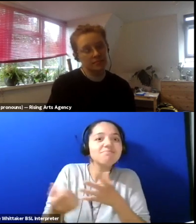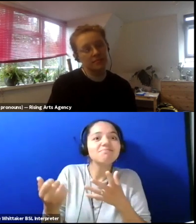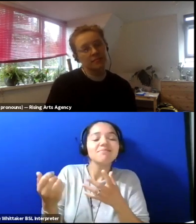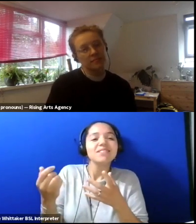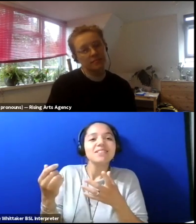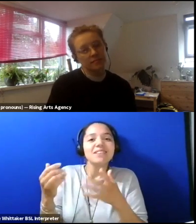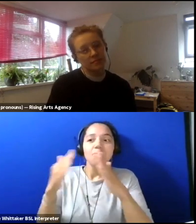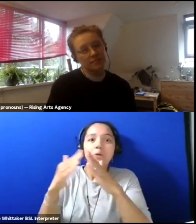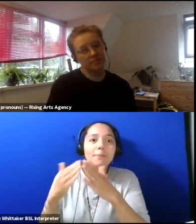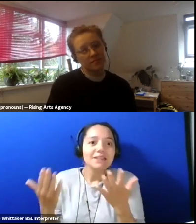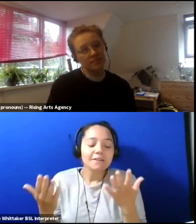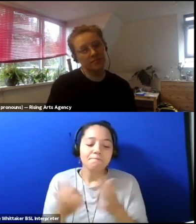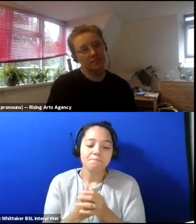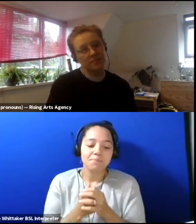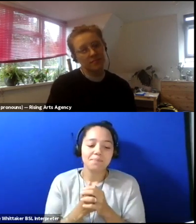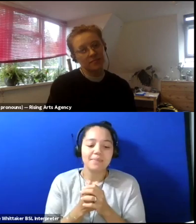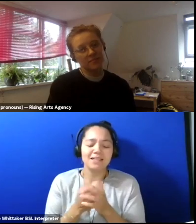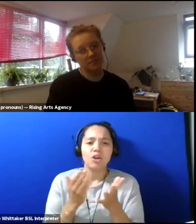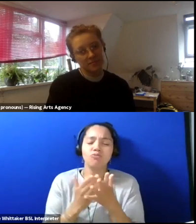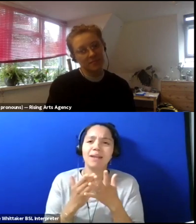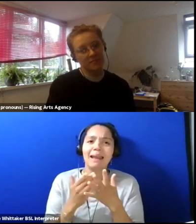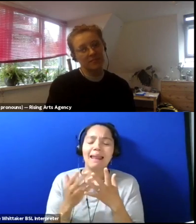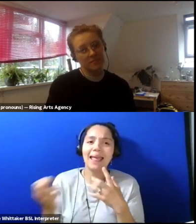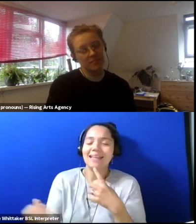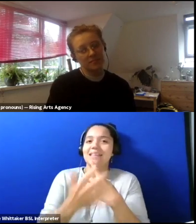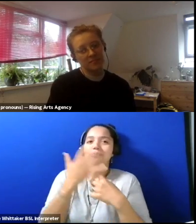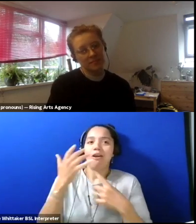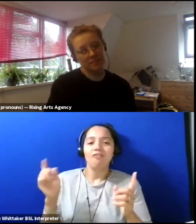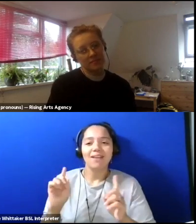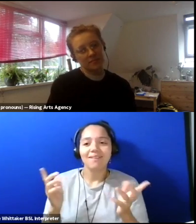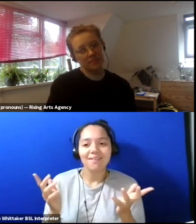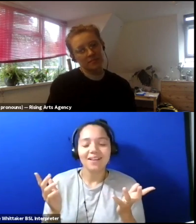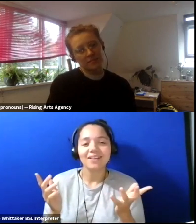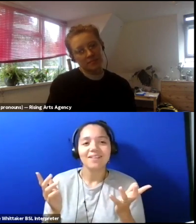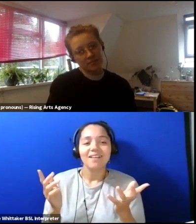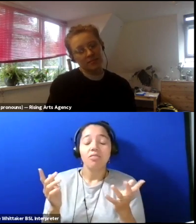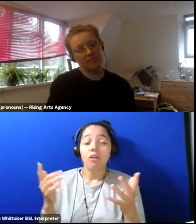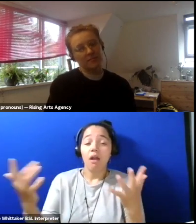And I think the thing that was really inspiring about it was the turnout, the